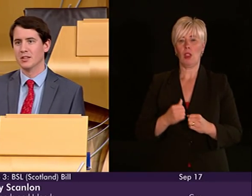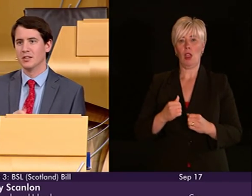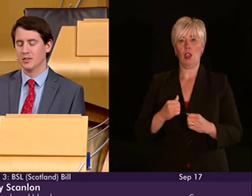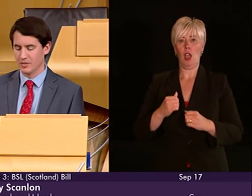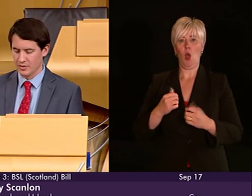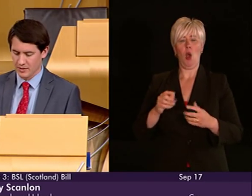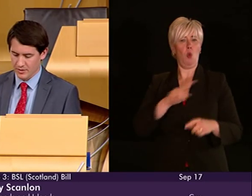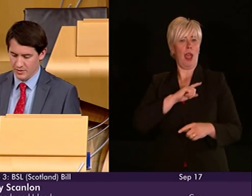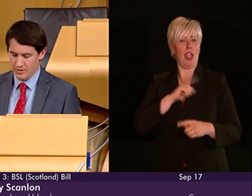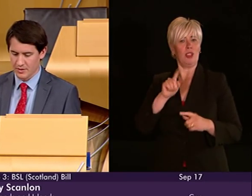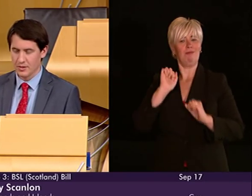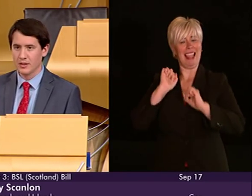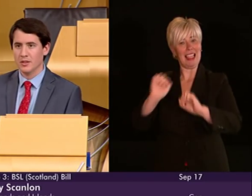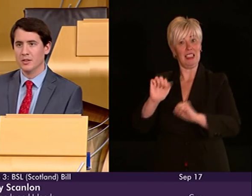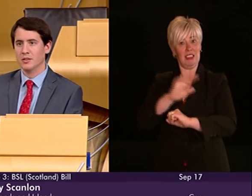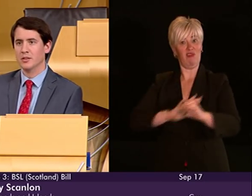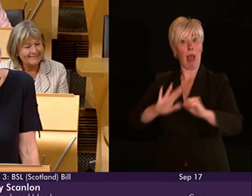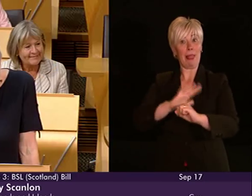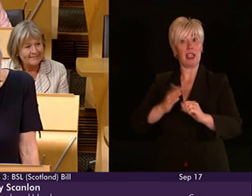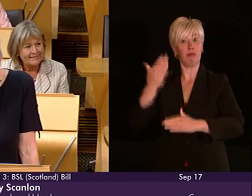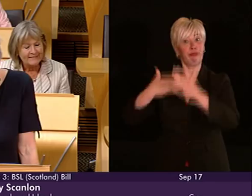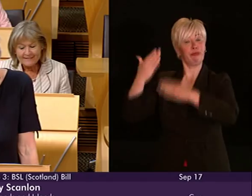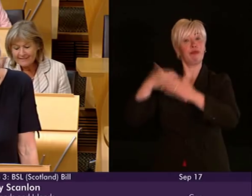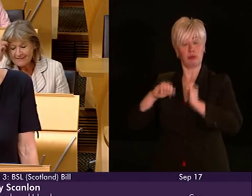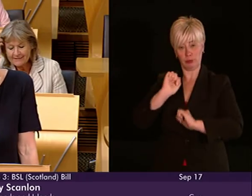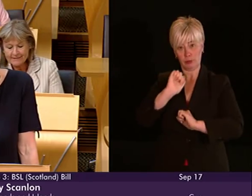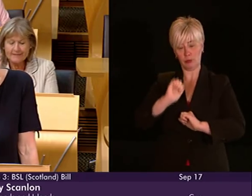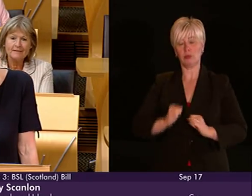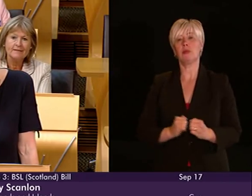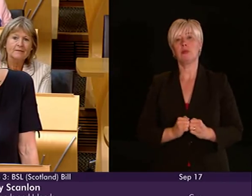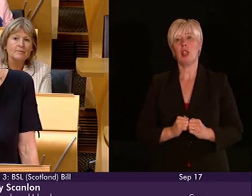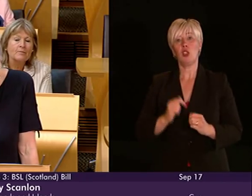on family experiences. At this final stage, it is